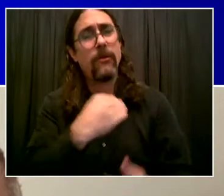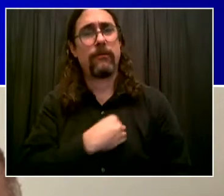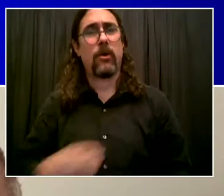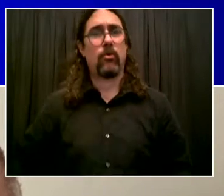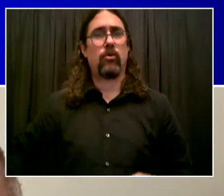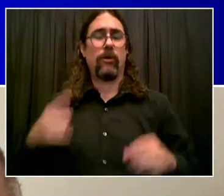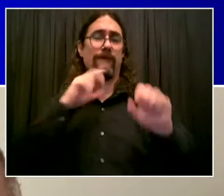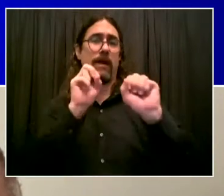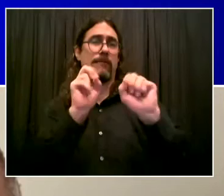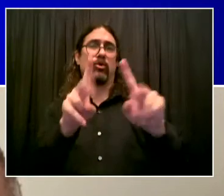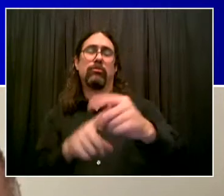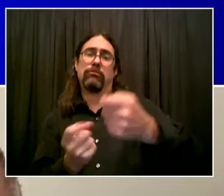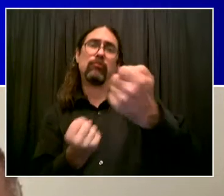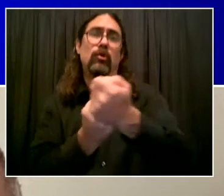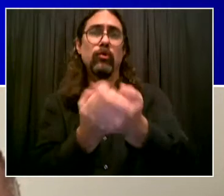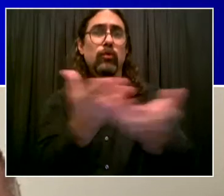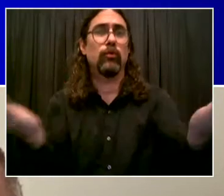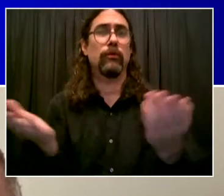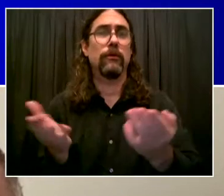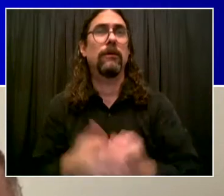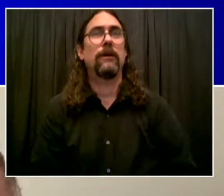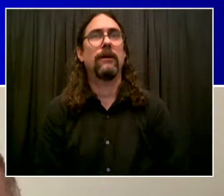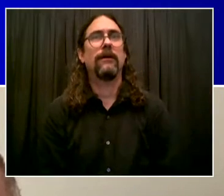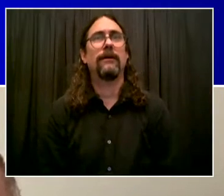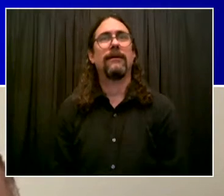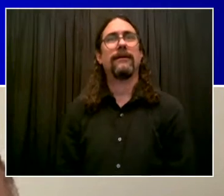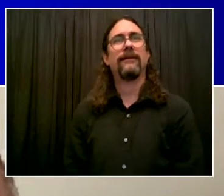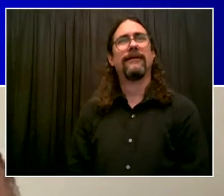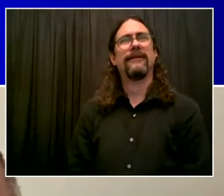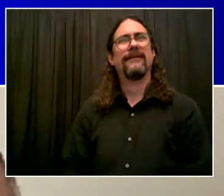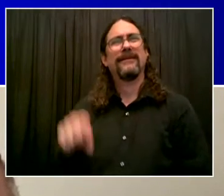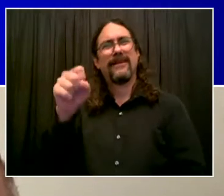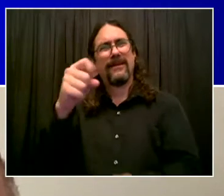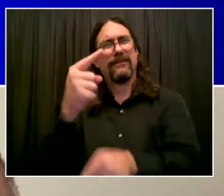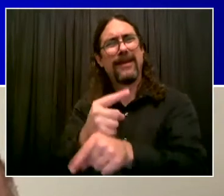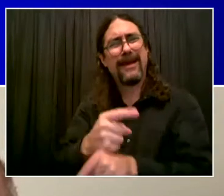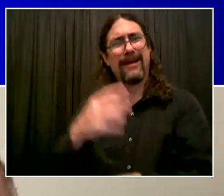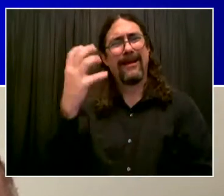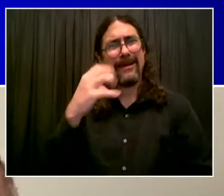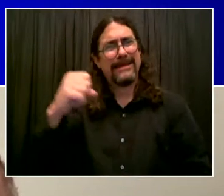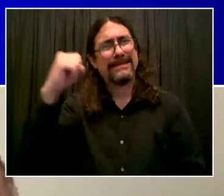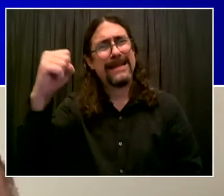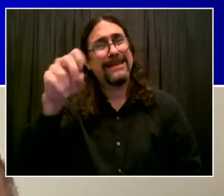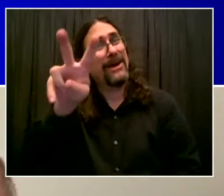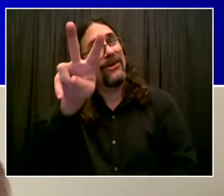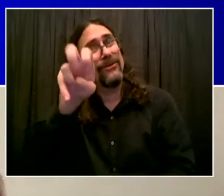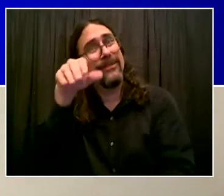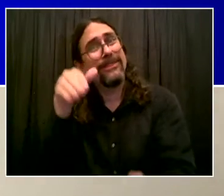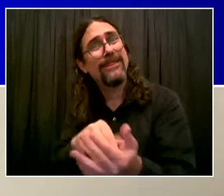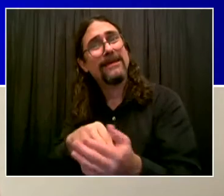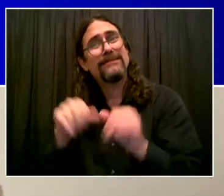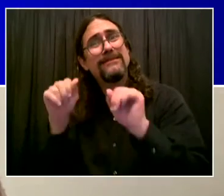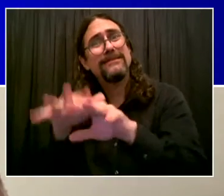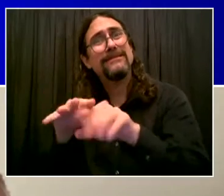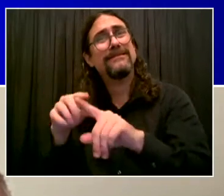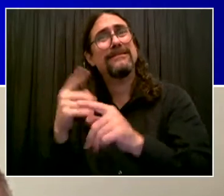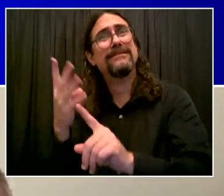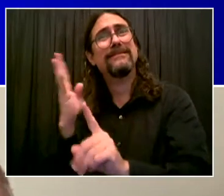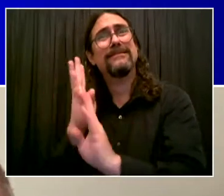THANK YOU. YOU HAVE BEEN AMAZING PARTNERS WITH 200,000